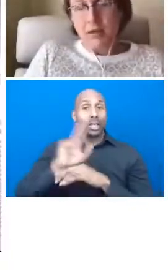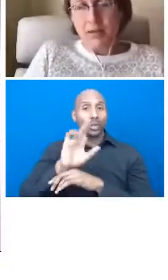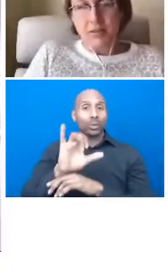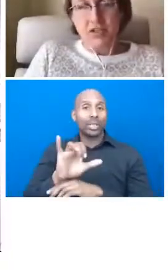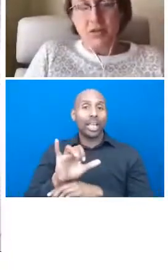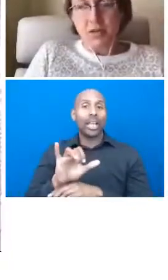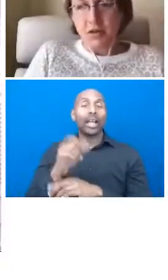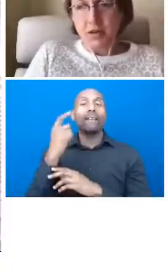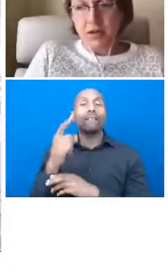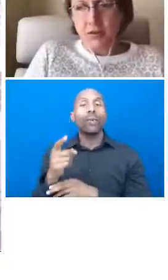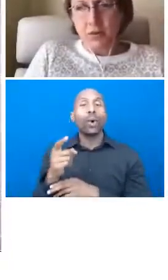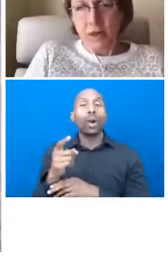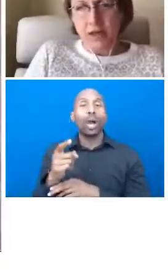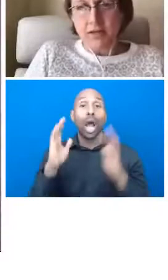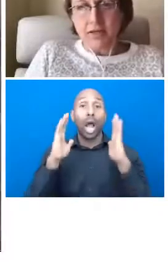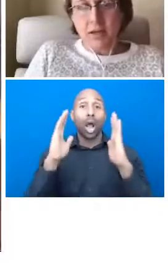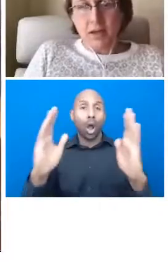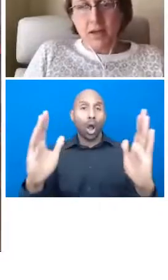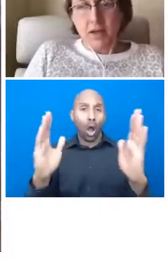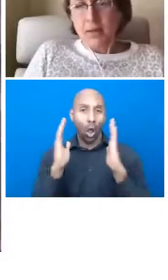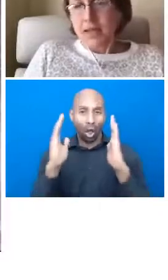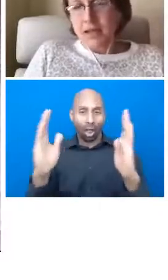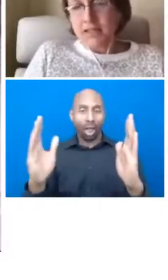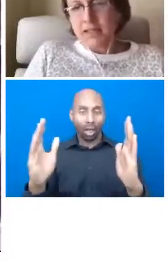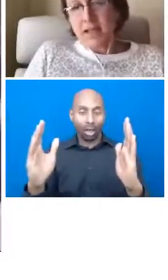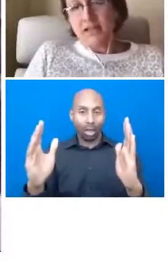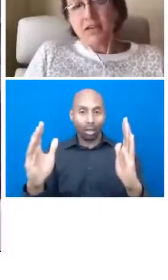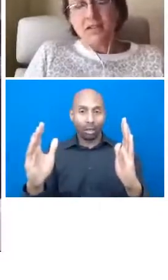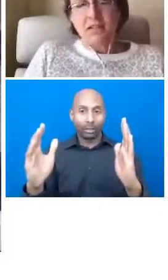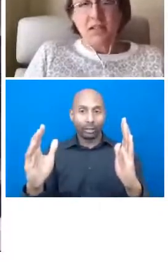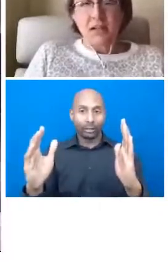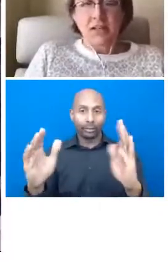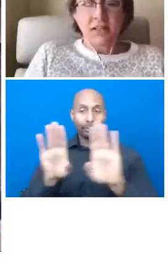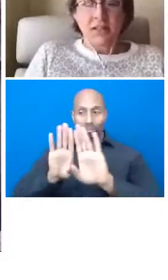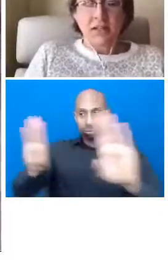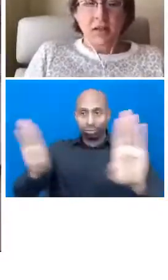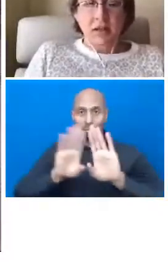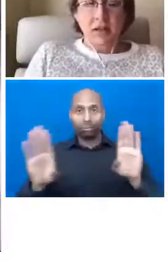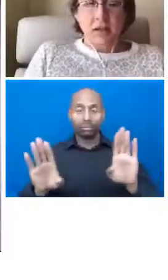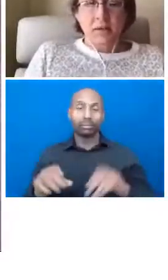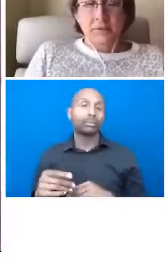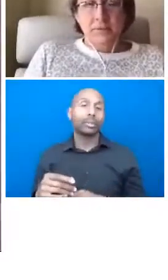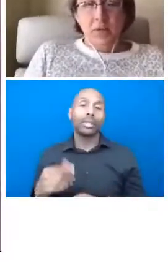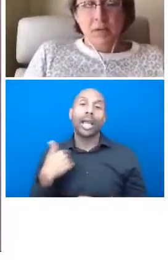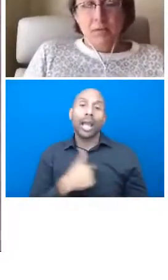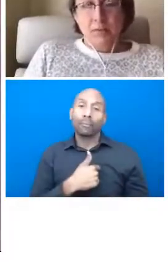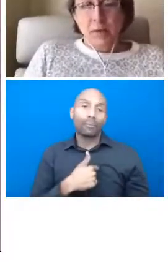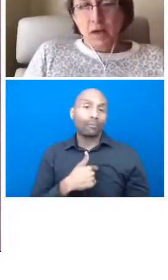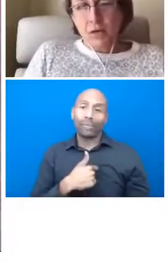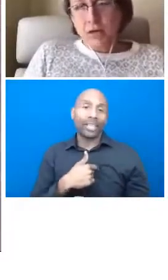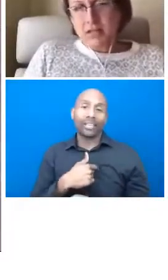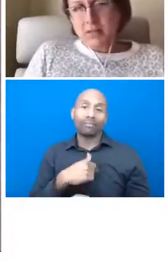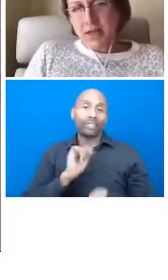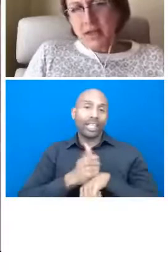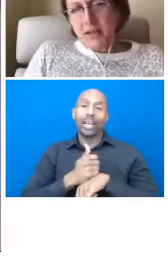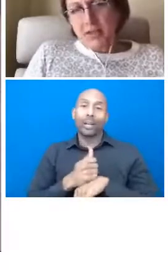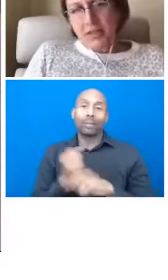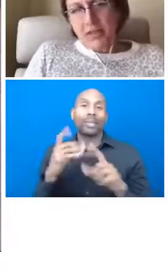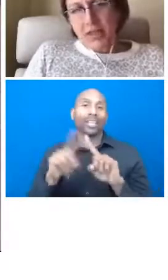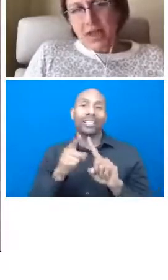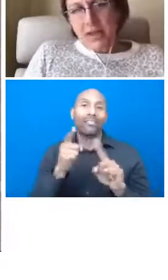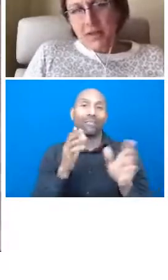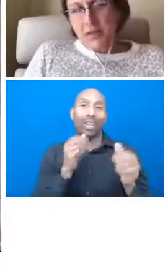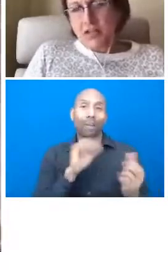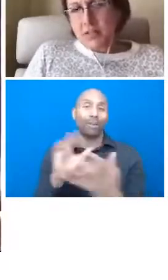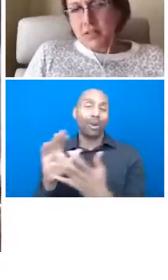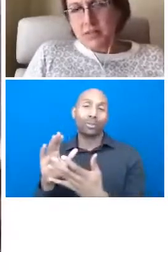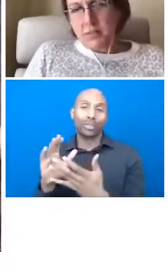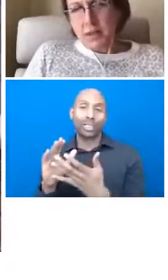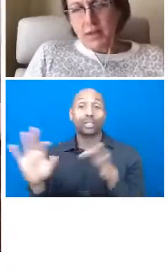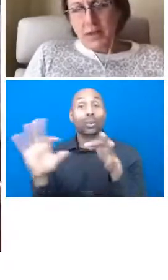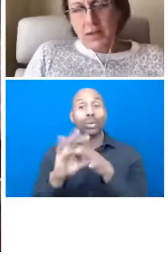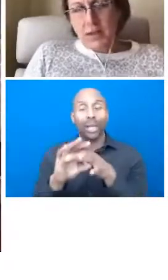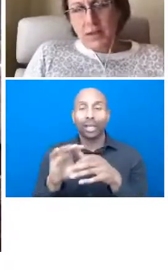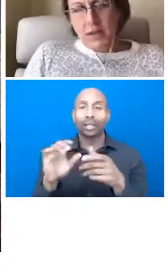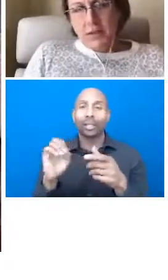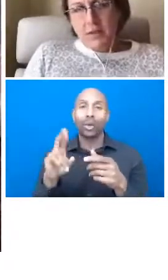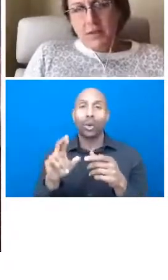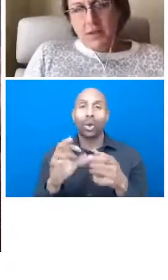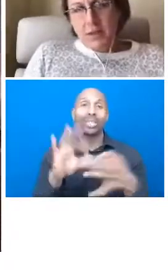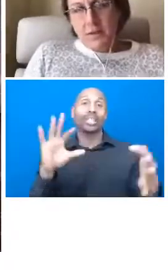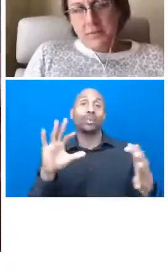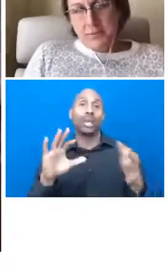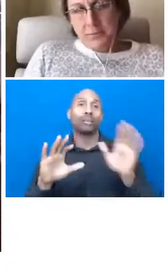They were shown in all different ways, but always making that image of the Mississippi.